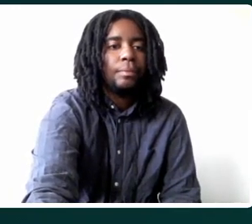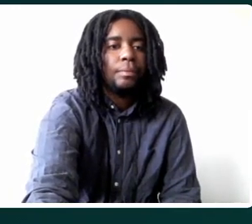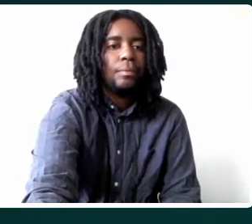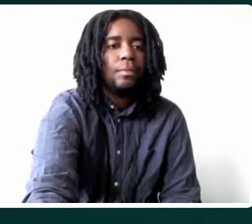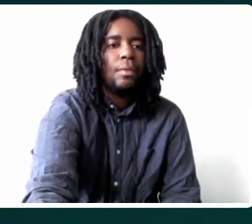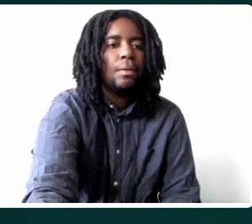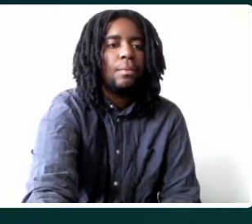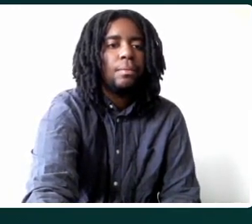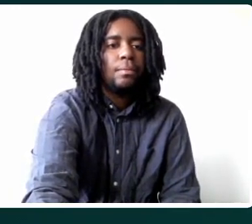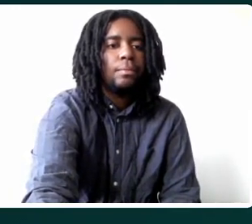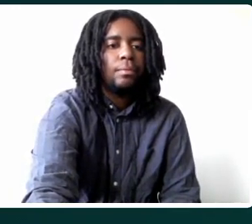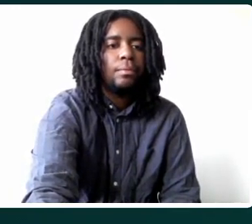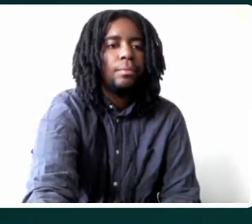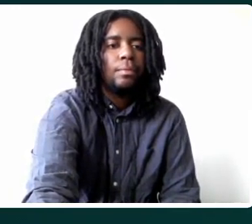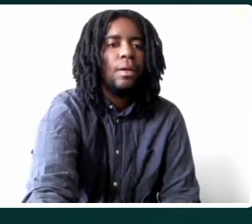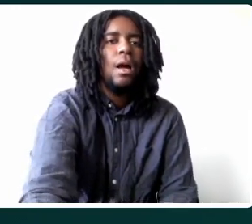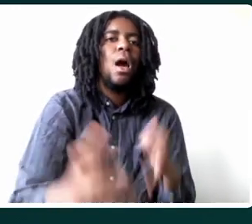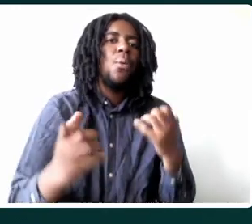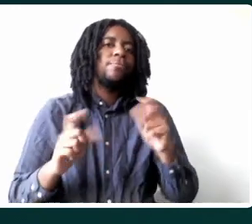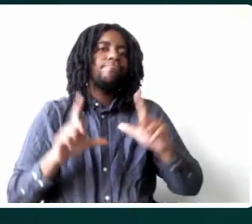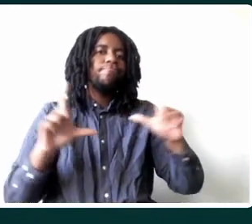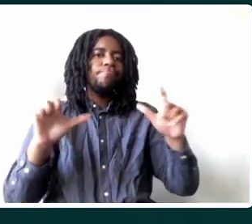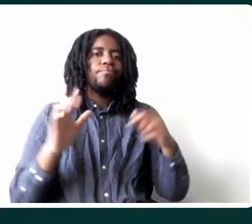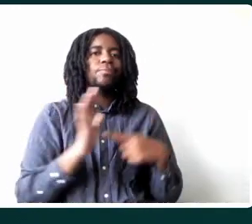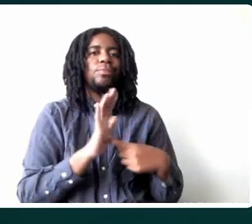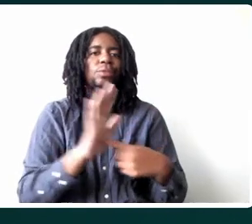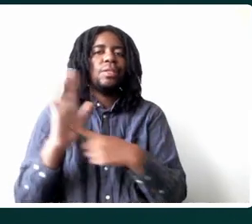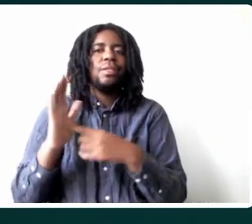[unintelligible] this idea of this large project that involves teachers from all over the country.